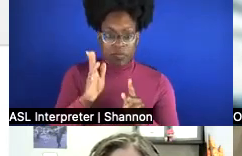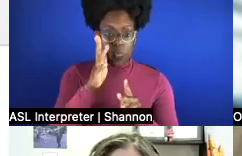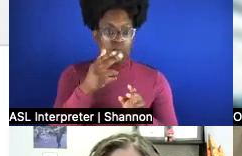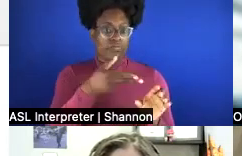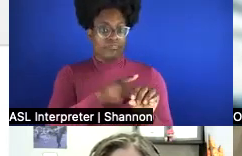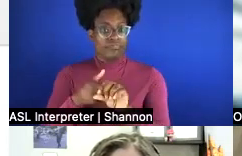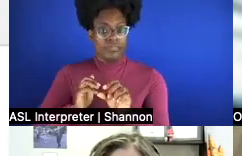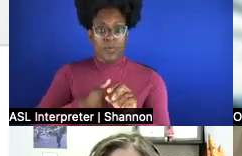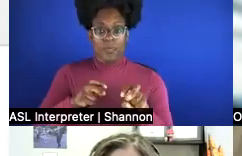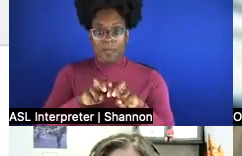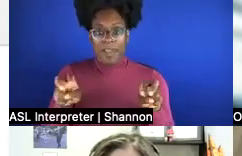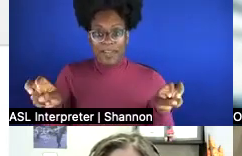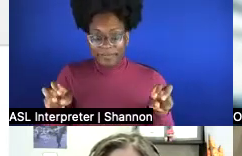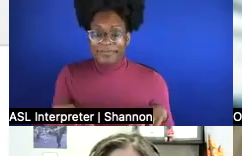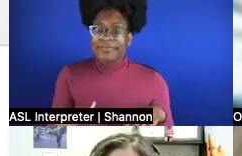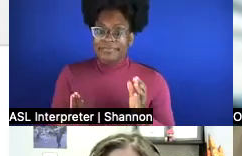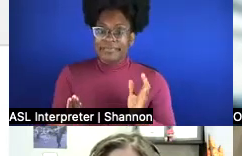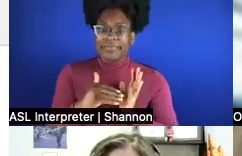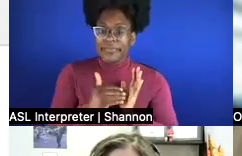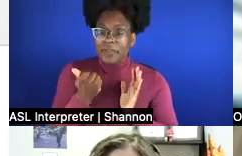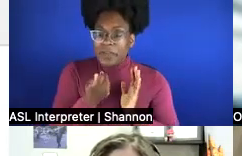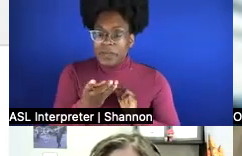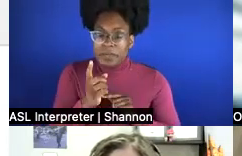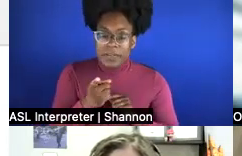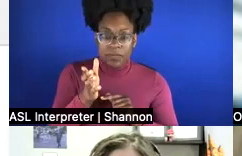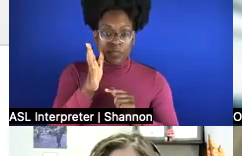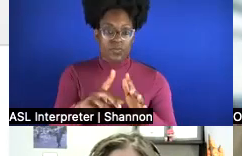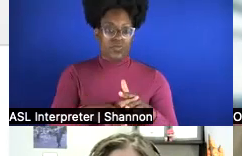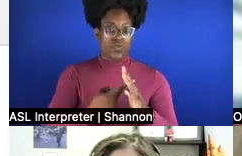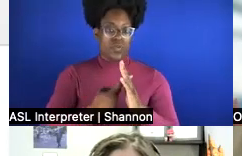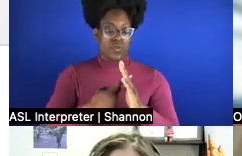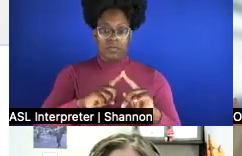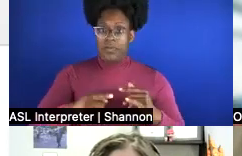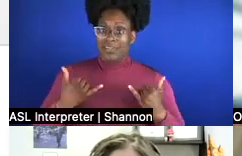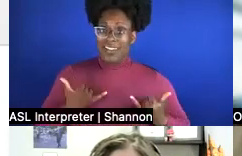take a moment to introduce yourself in the chat. Let us know where you're joining us from today.